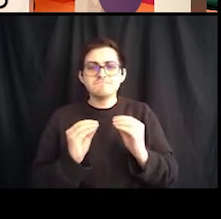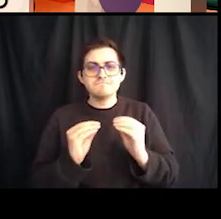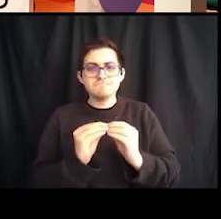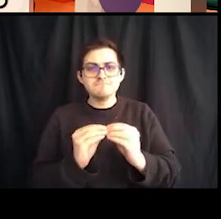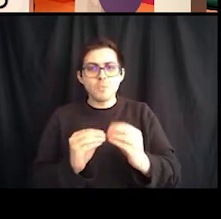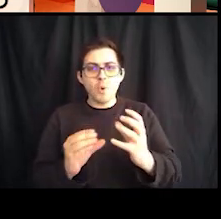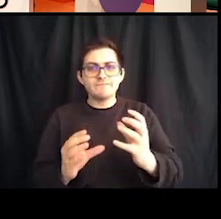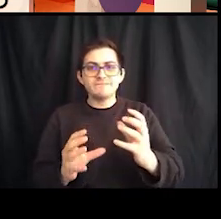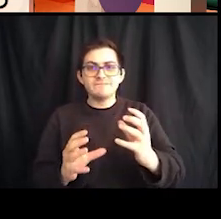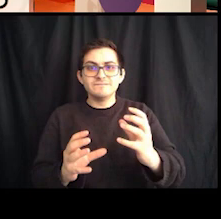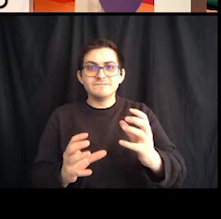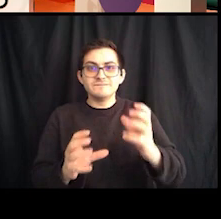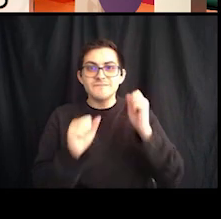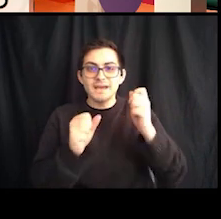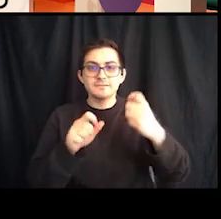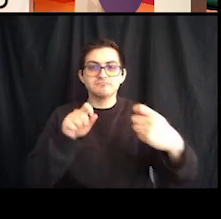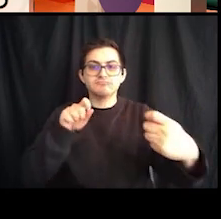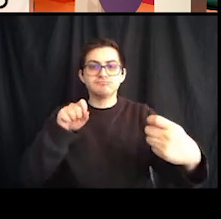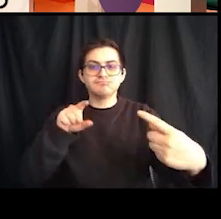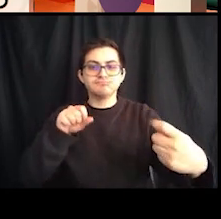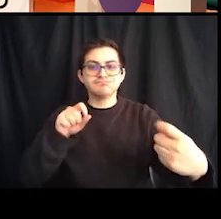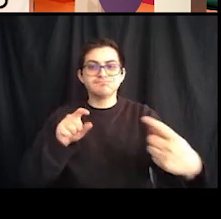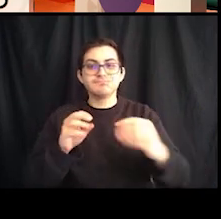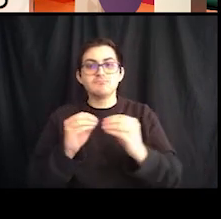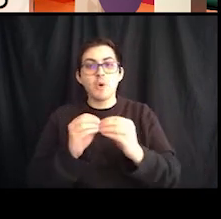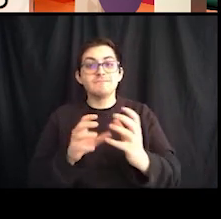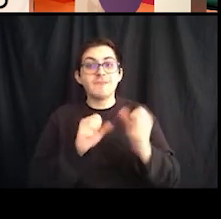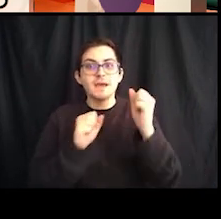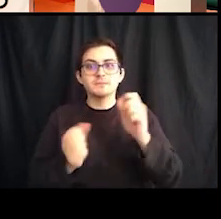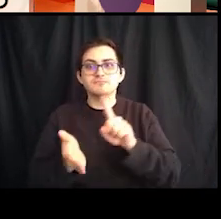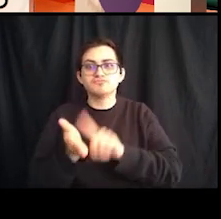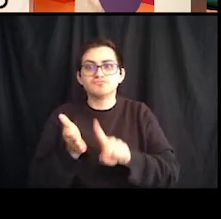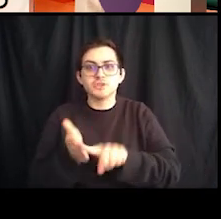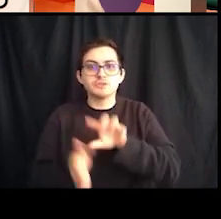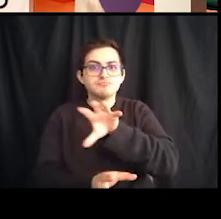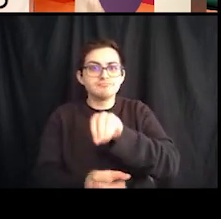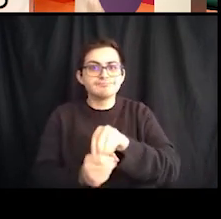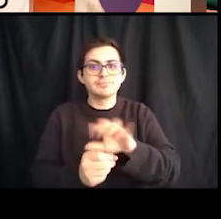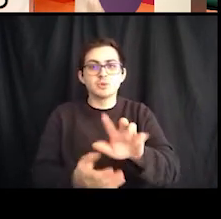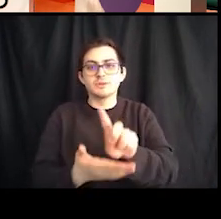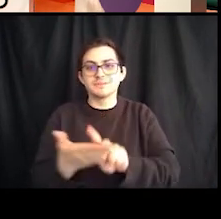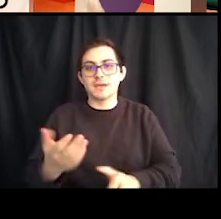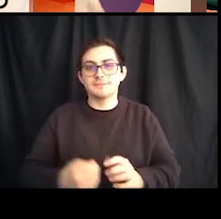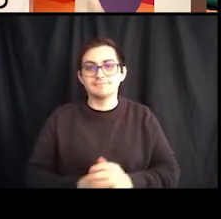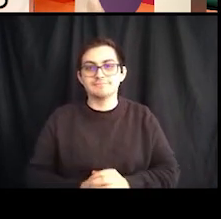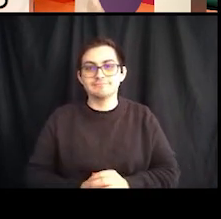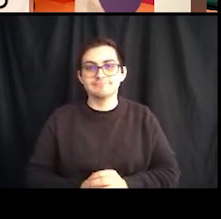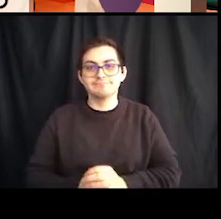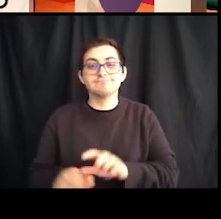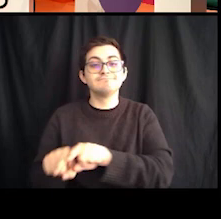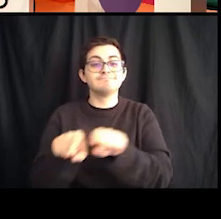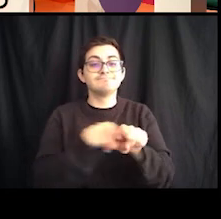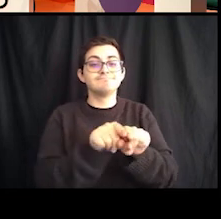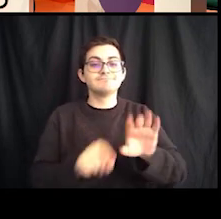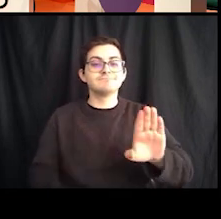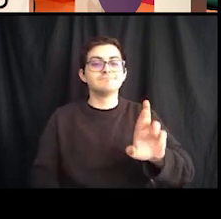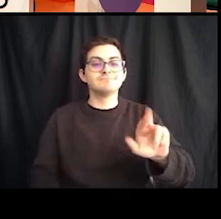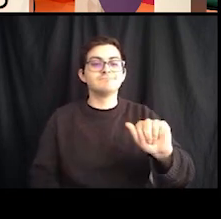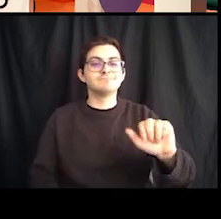into your designs. And finally, we talked about branching, which is the brand new way of collaborating, especially for things, designs, that